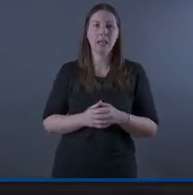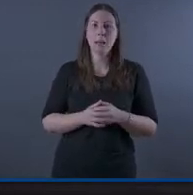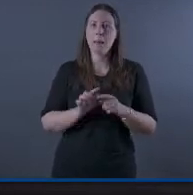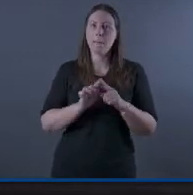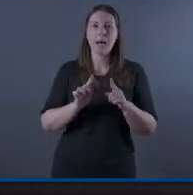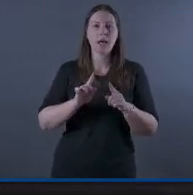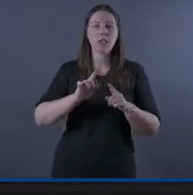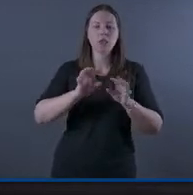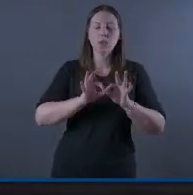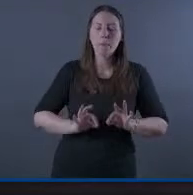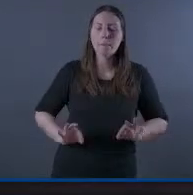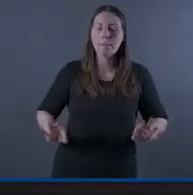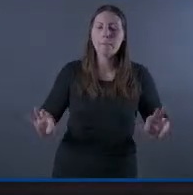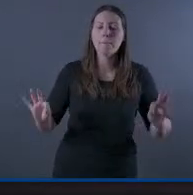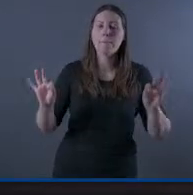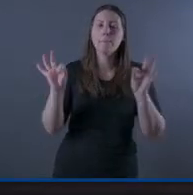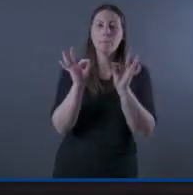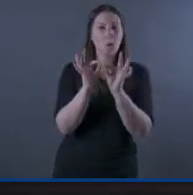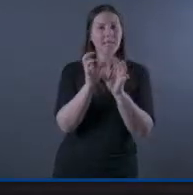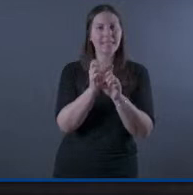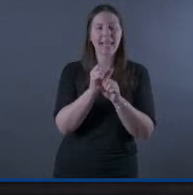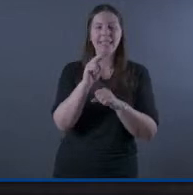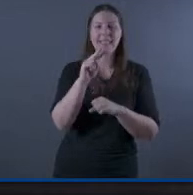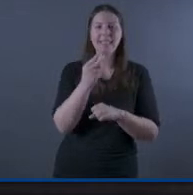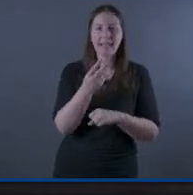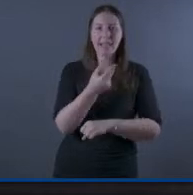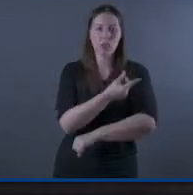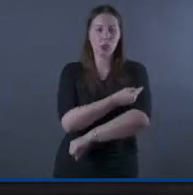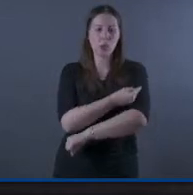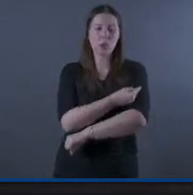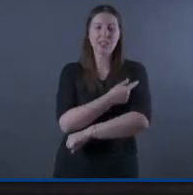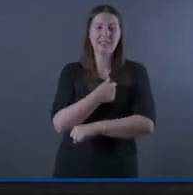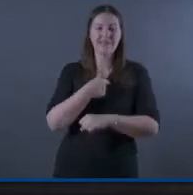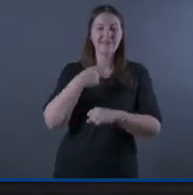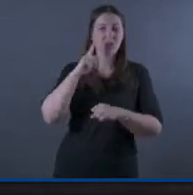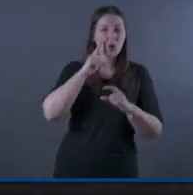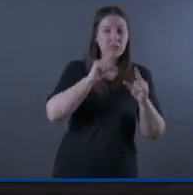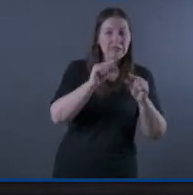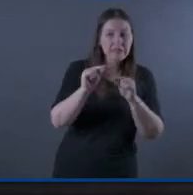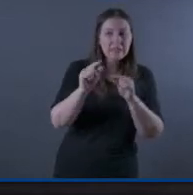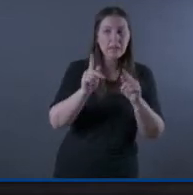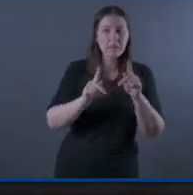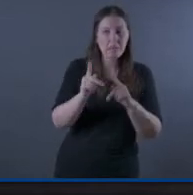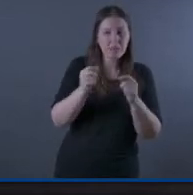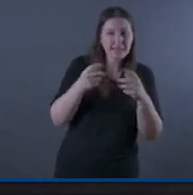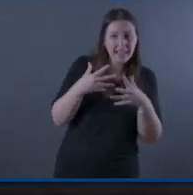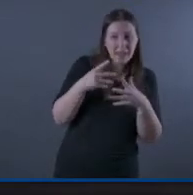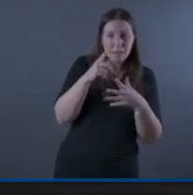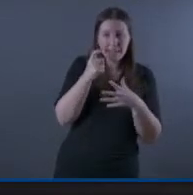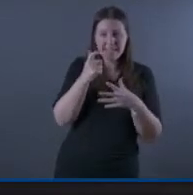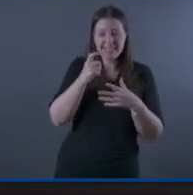We've been hearing rumors that folks are fearful to get the second dose because of side effects. It is worth remembering the reason why